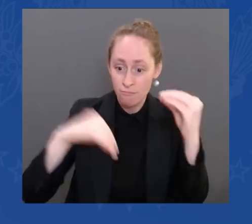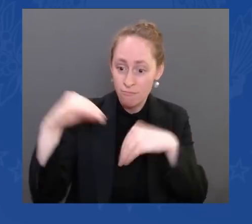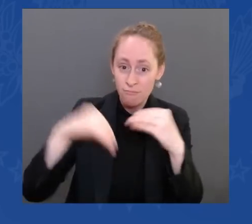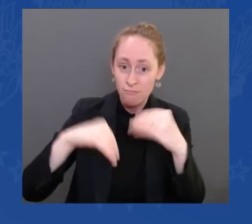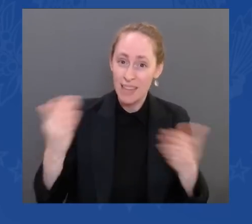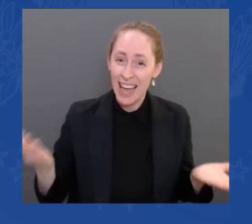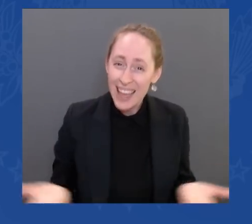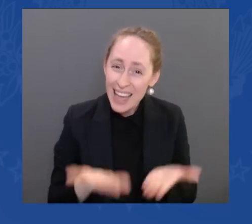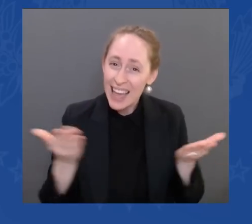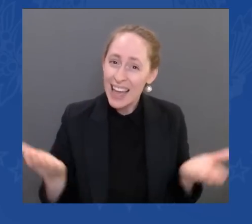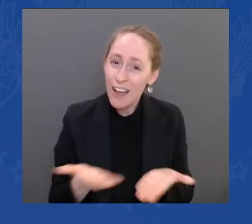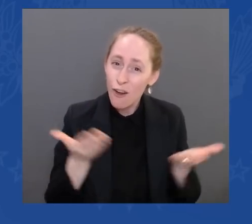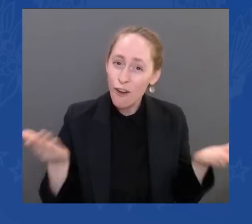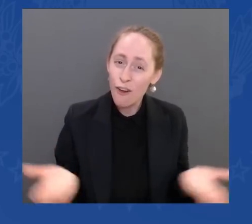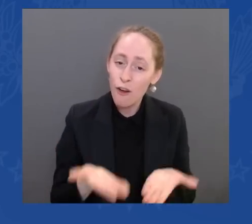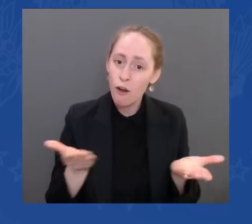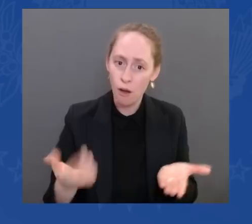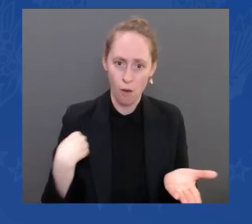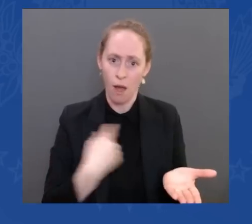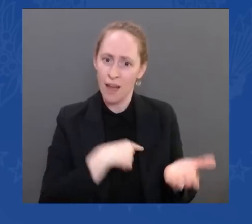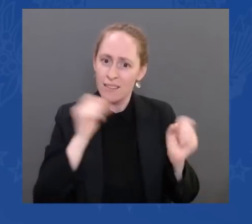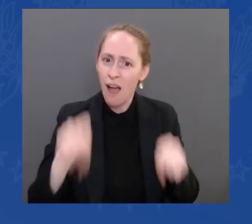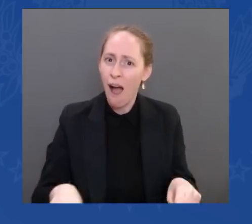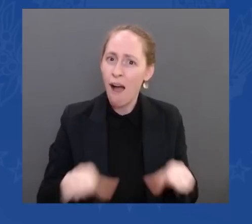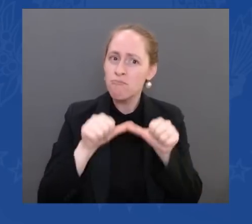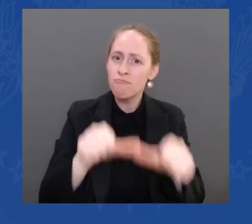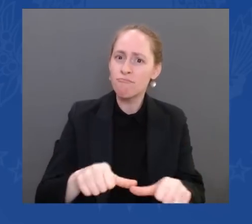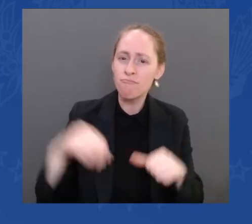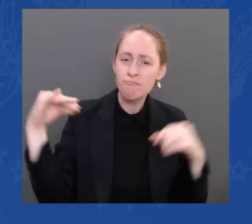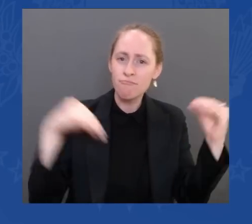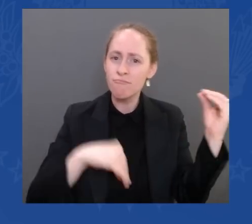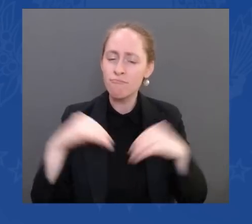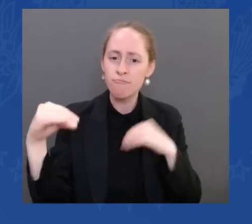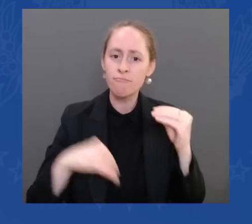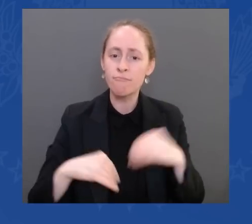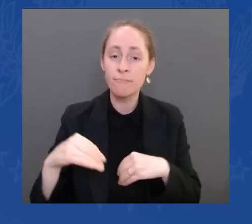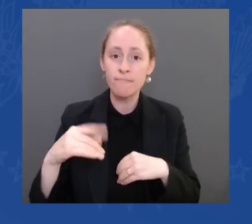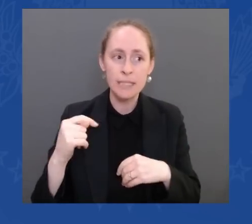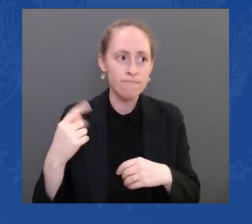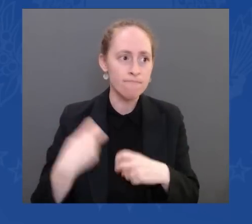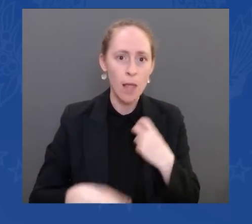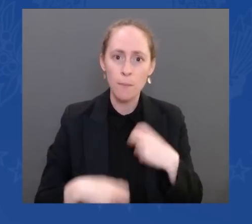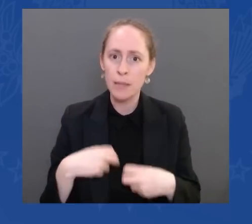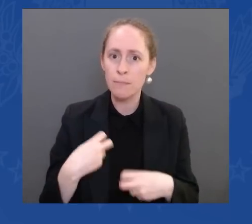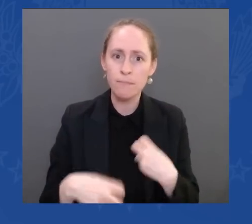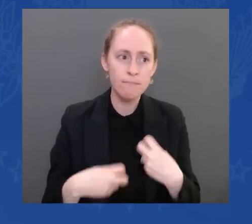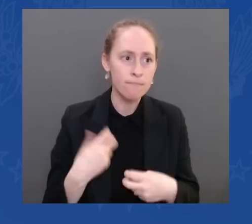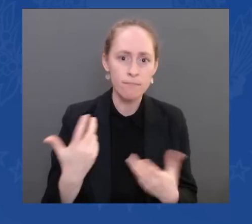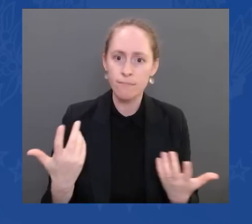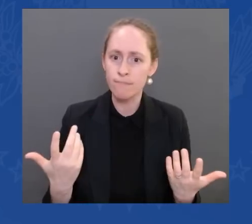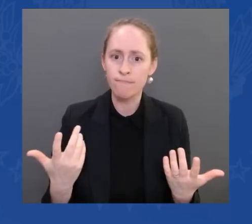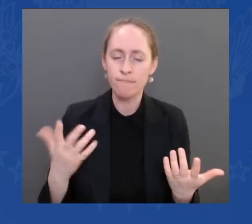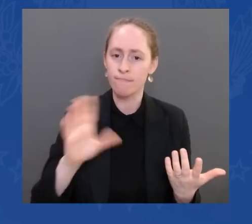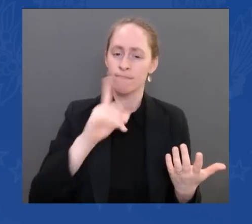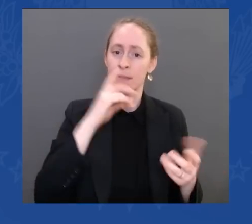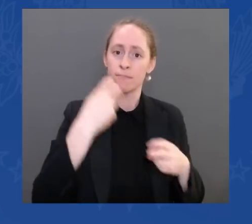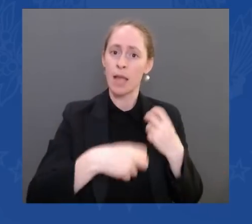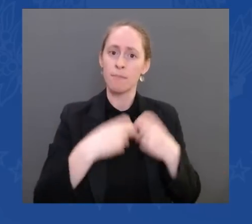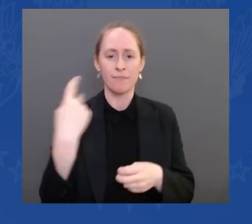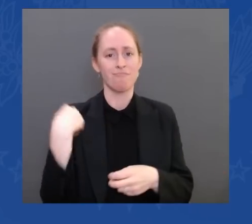But guess what? We stopped investing in ourselves. We stopped investing in ourselves. And so, now we're back in the game,